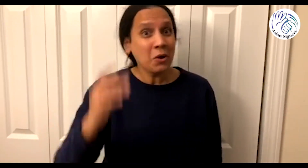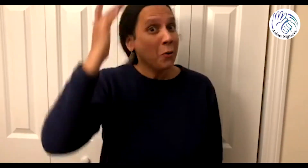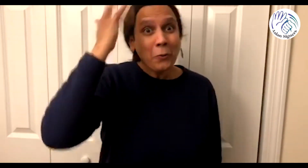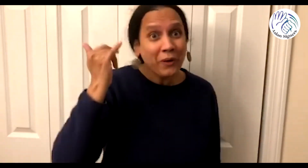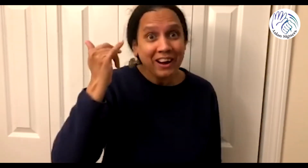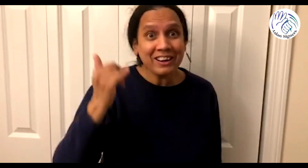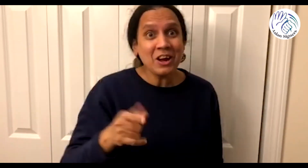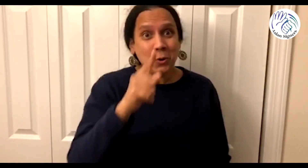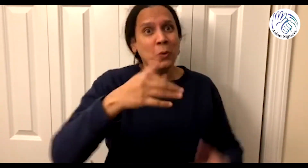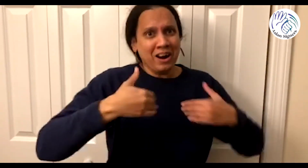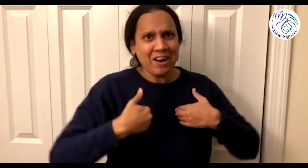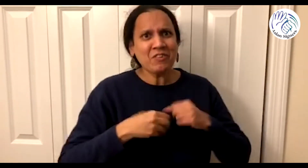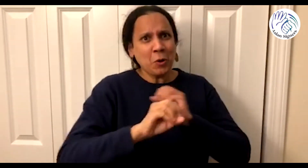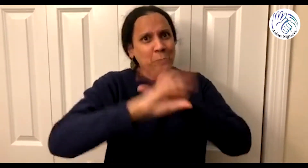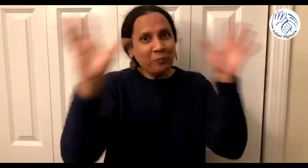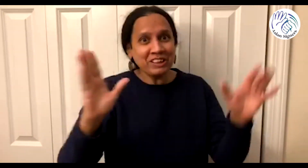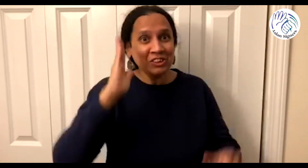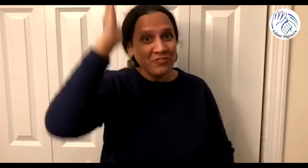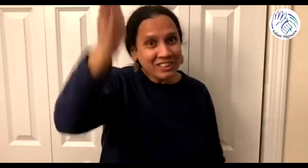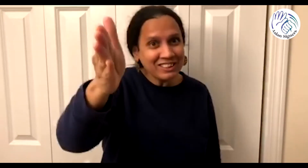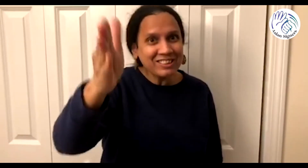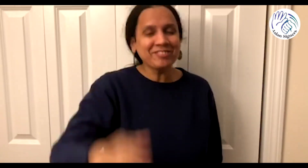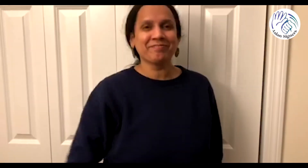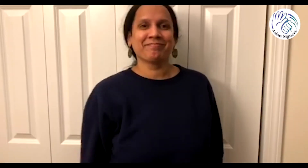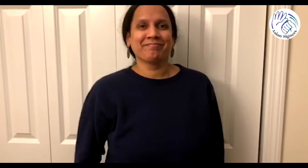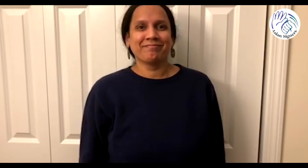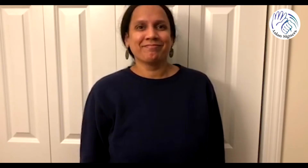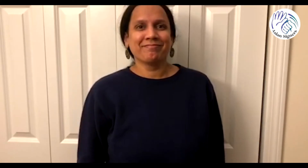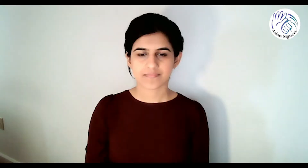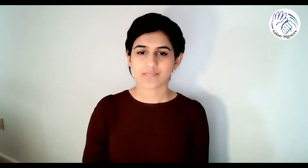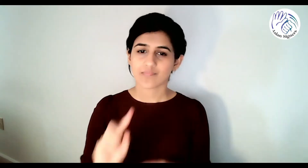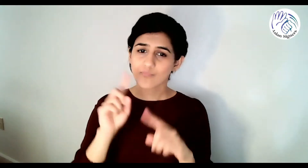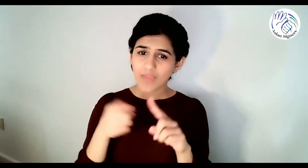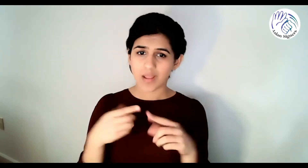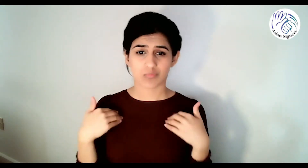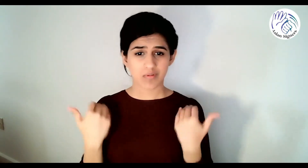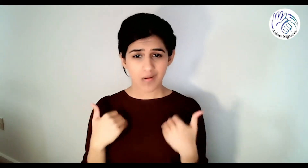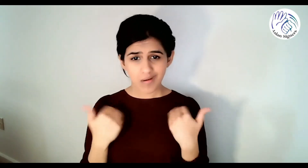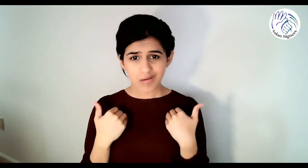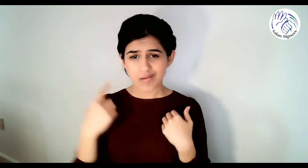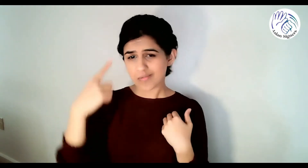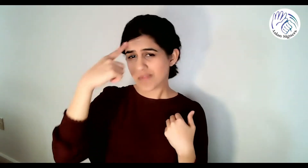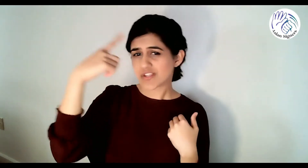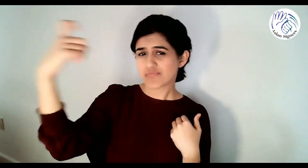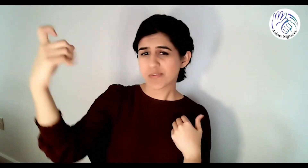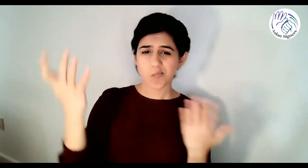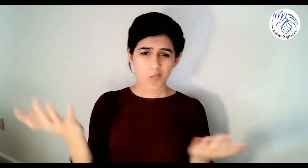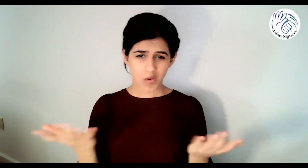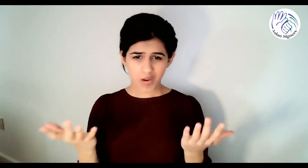because you have a bright future! When I was young, I dreamed of